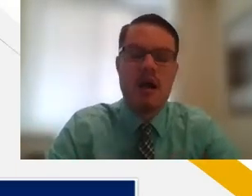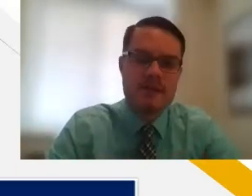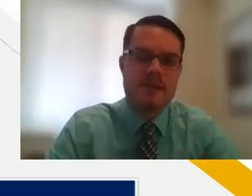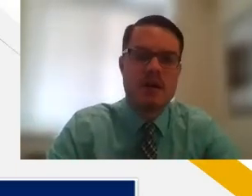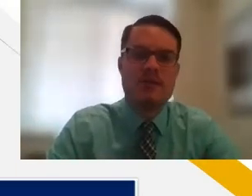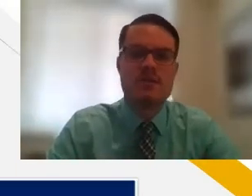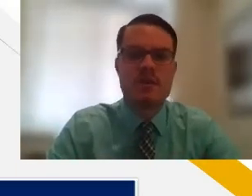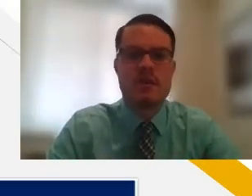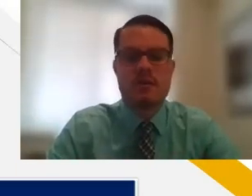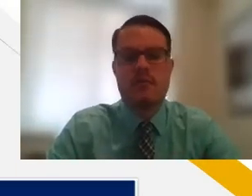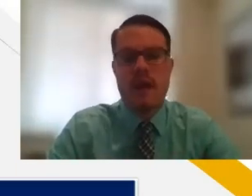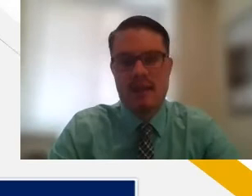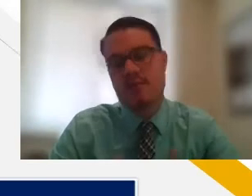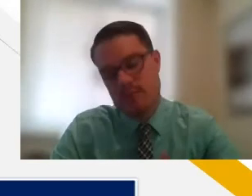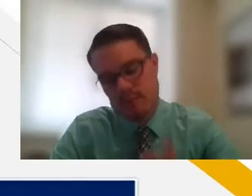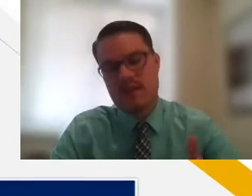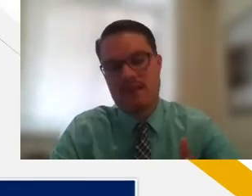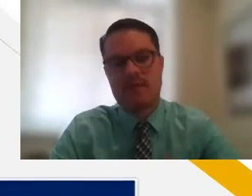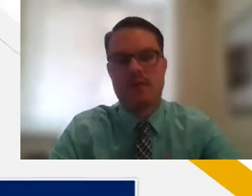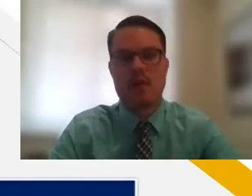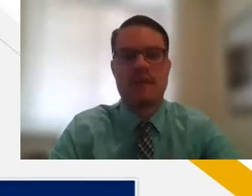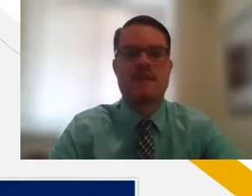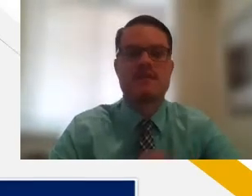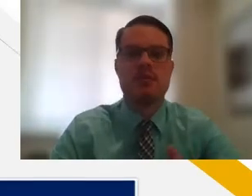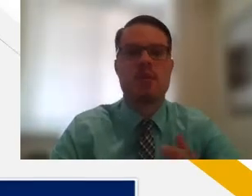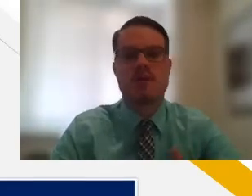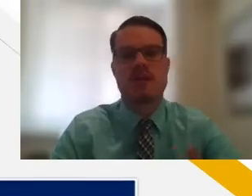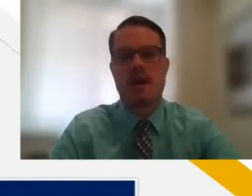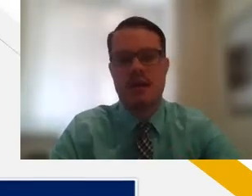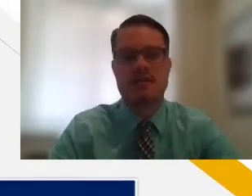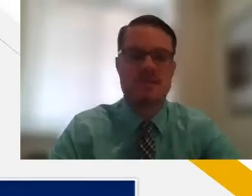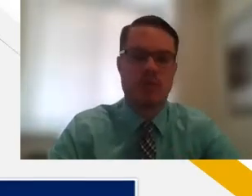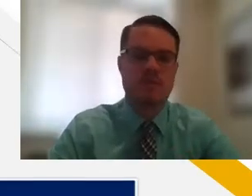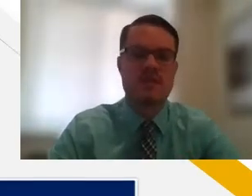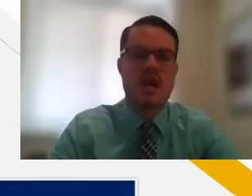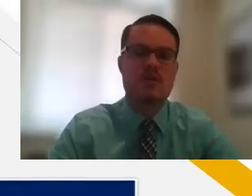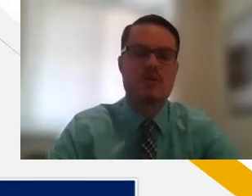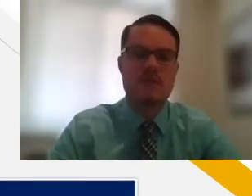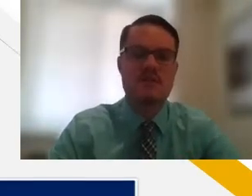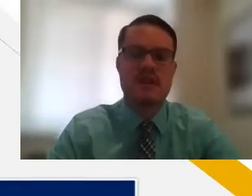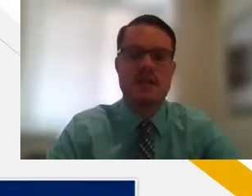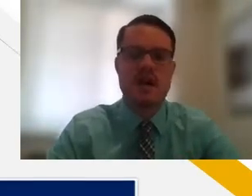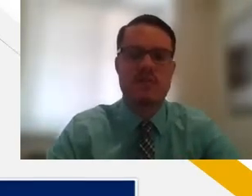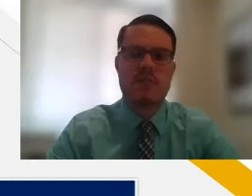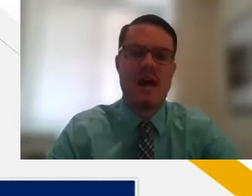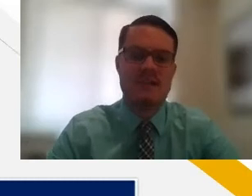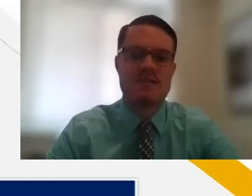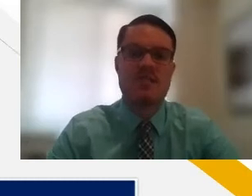And the student to have a 504 plan, the student requires accommodation sports and or services to gain comparable access